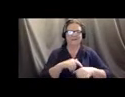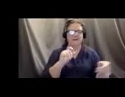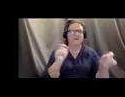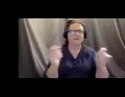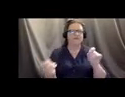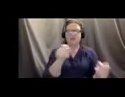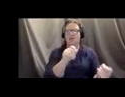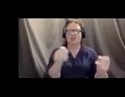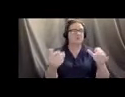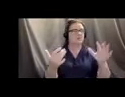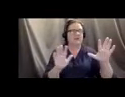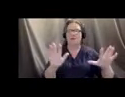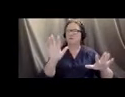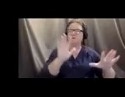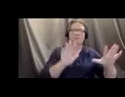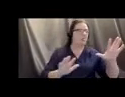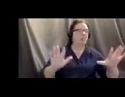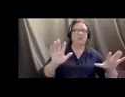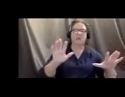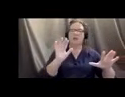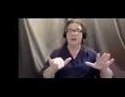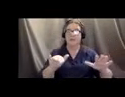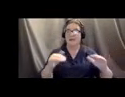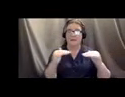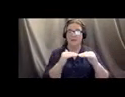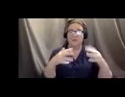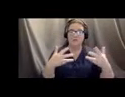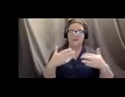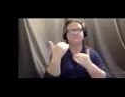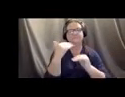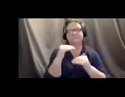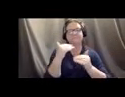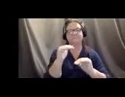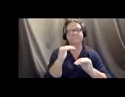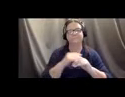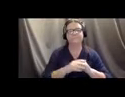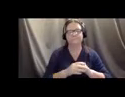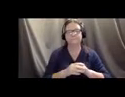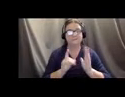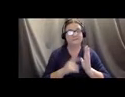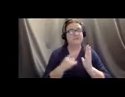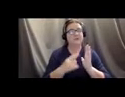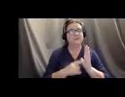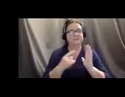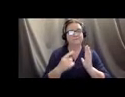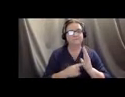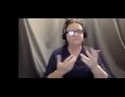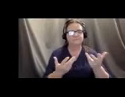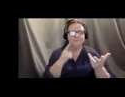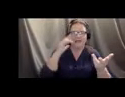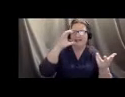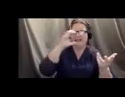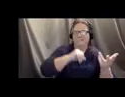And so, sometimes that can translate into limitations I guess I was just thinking of that.